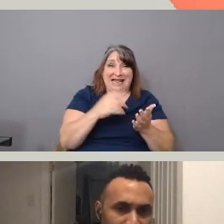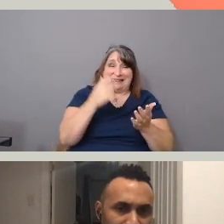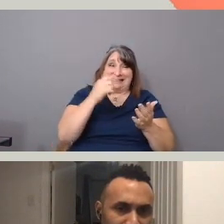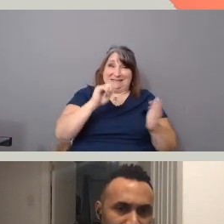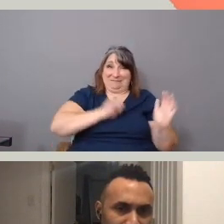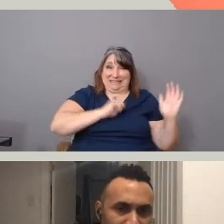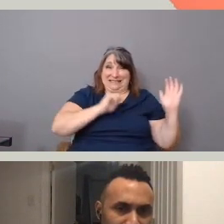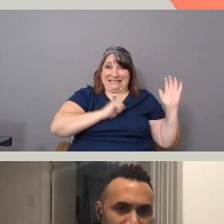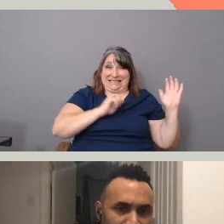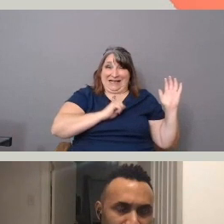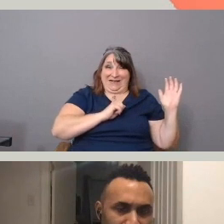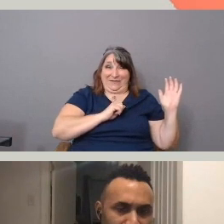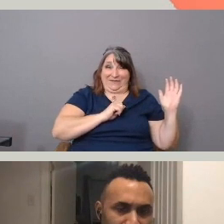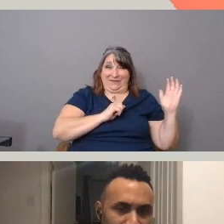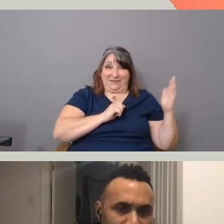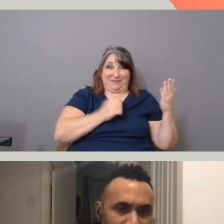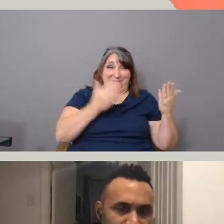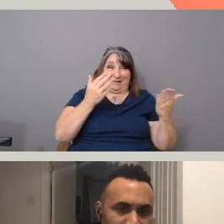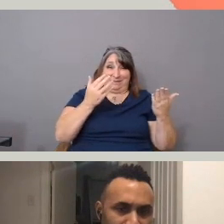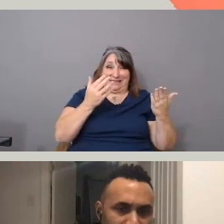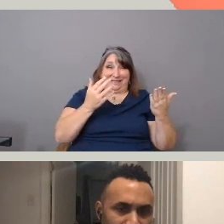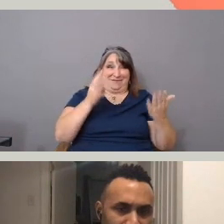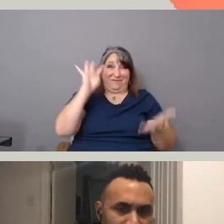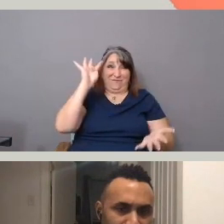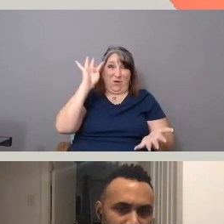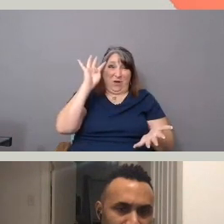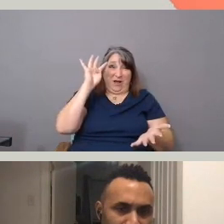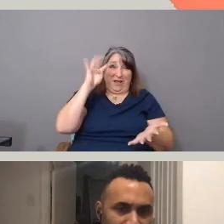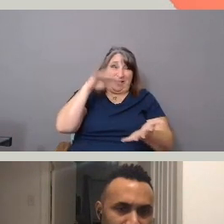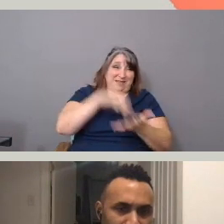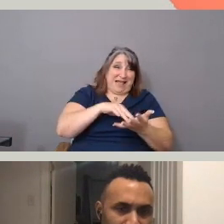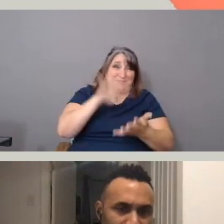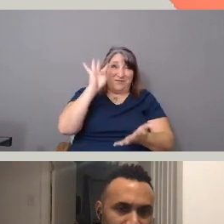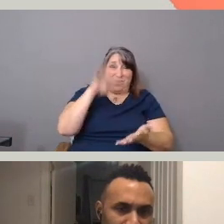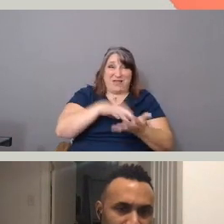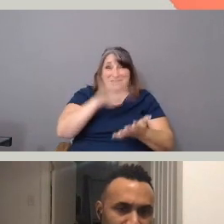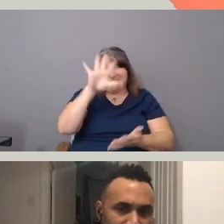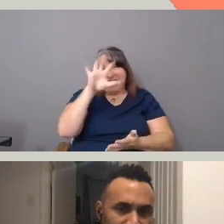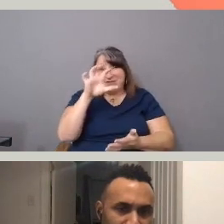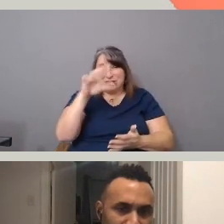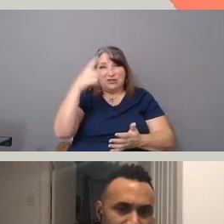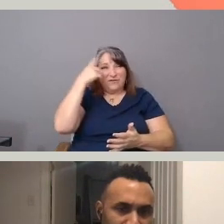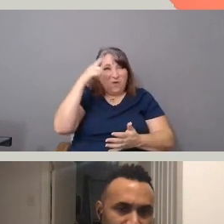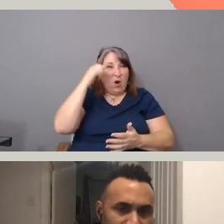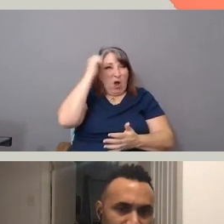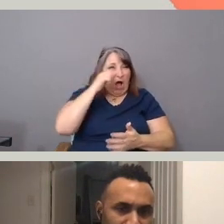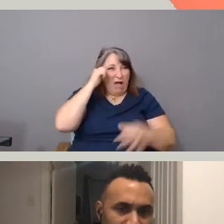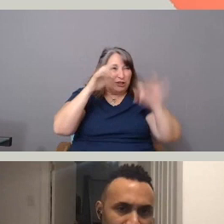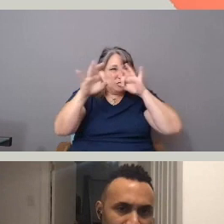If someone budgeted for maybe $4,000, $4,500 for captioning and audio description and maybe someone who's overseeing part